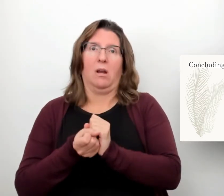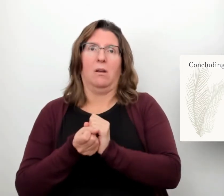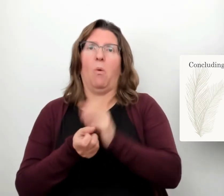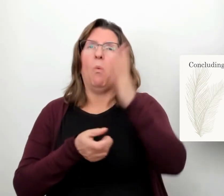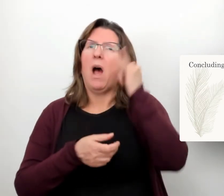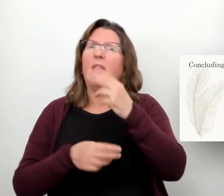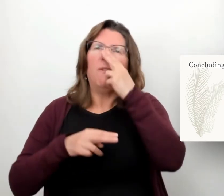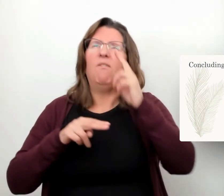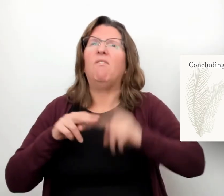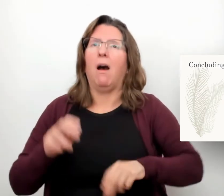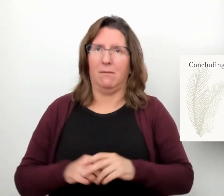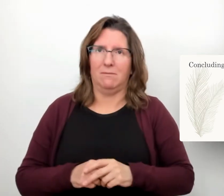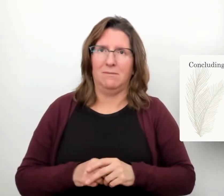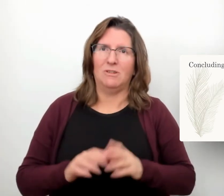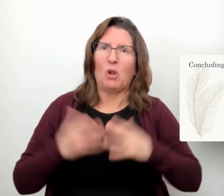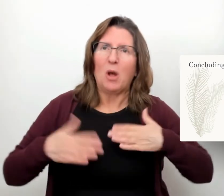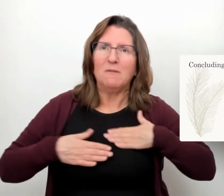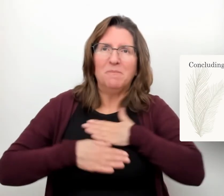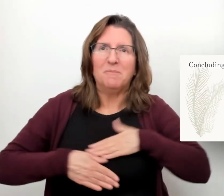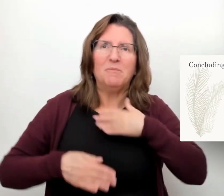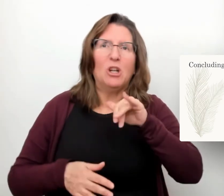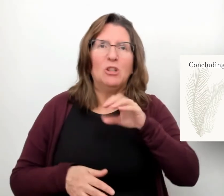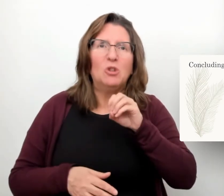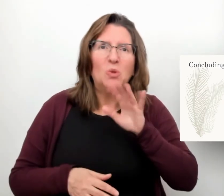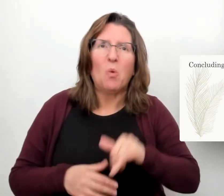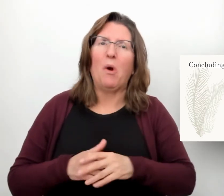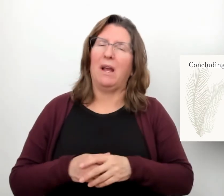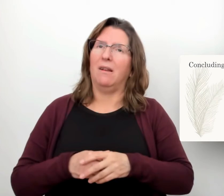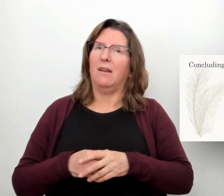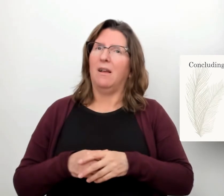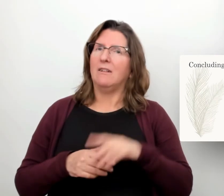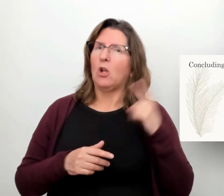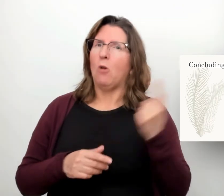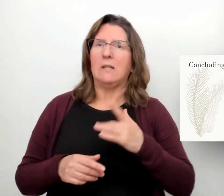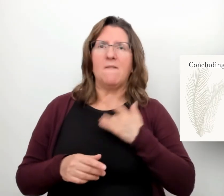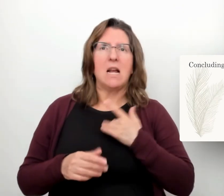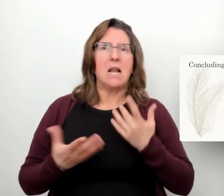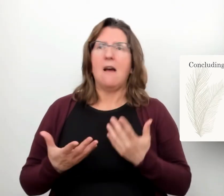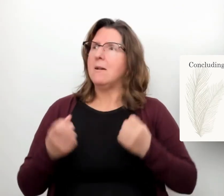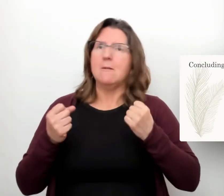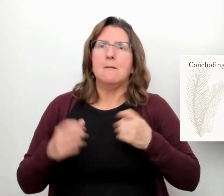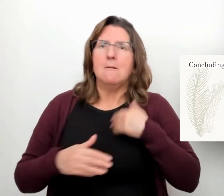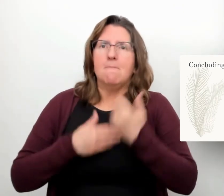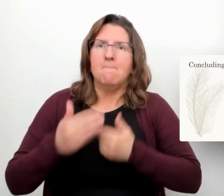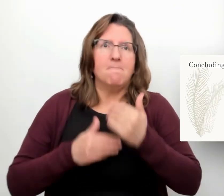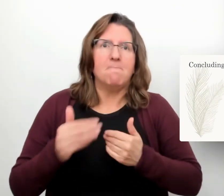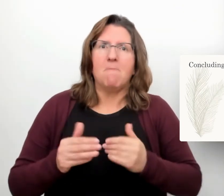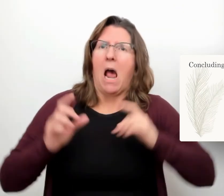In my experience, the deaf classroom was very often a place of great fun and joy.